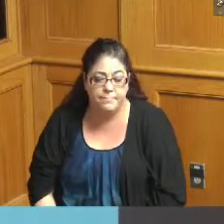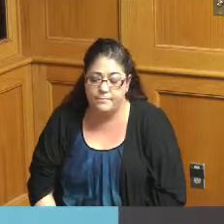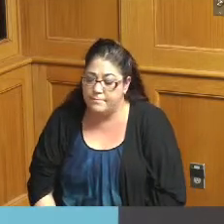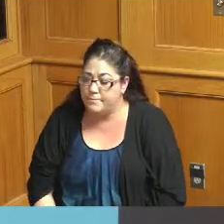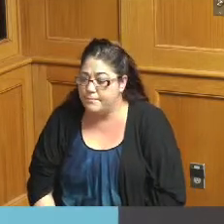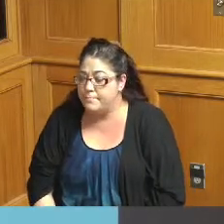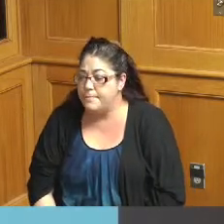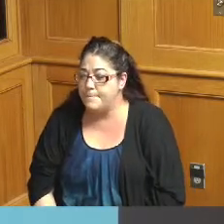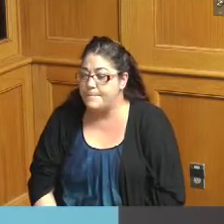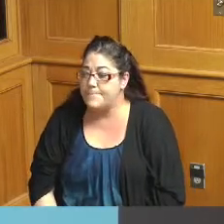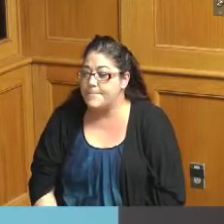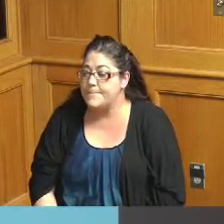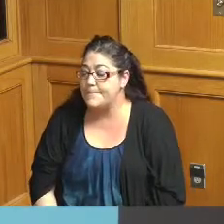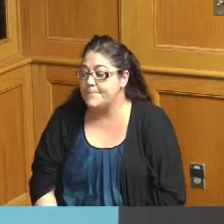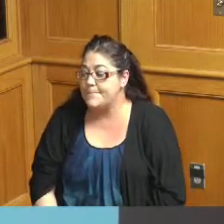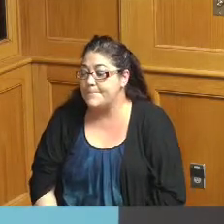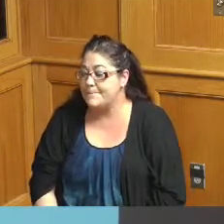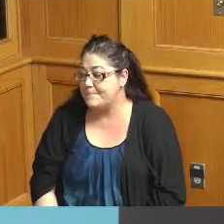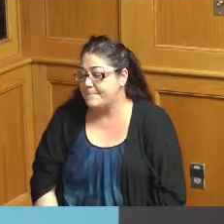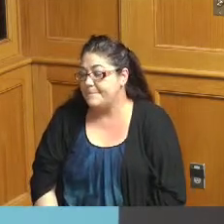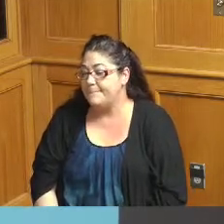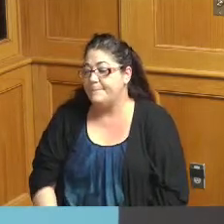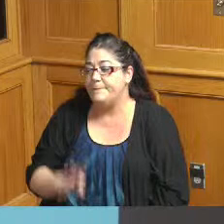and finally just want to talk a little bit about what's on the horizon